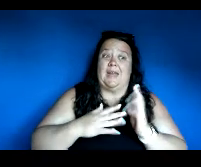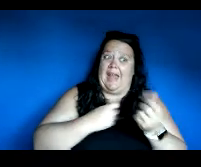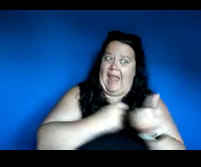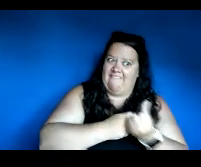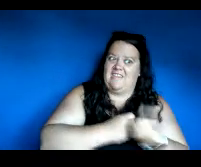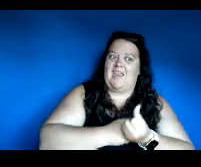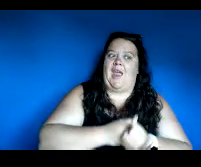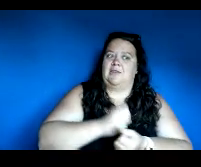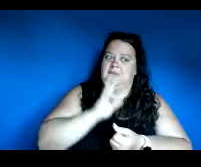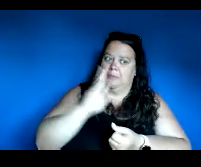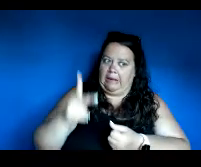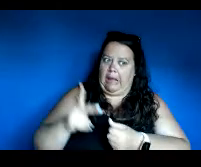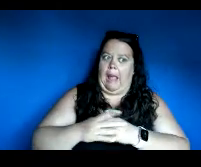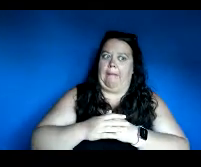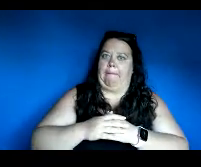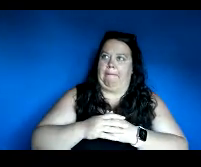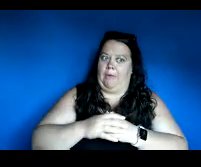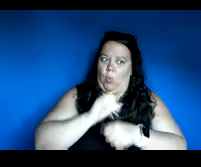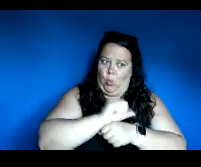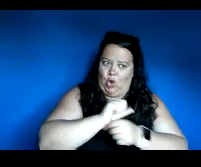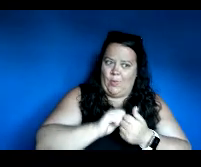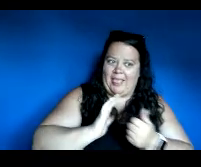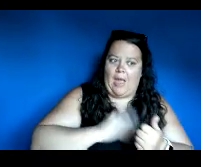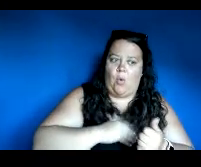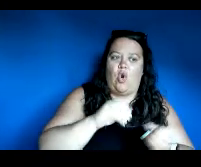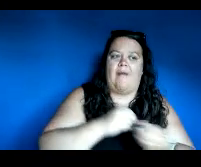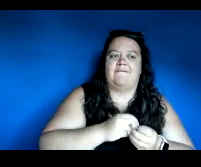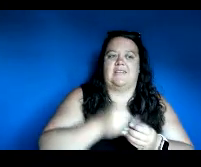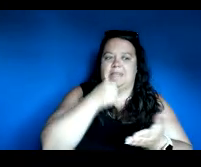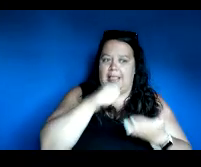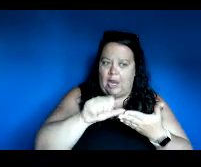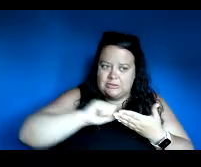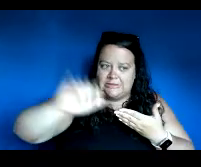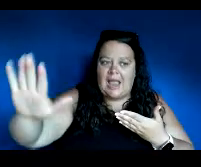working with our office, so that we can support the students, that becomes just that much more important.